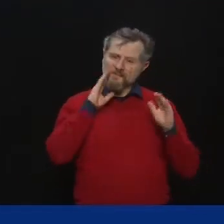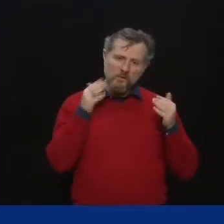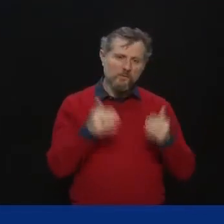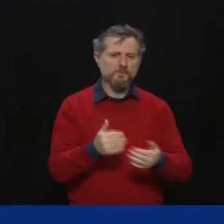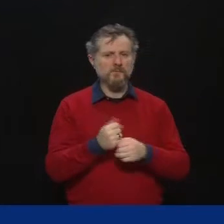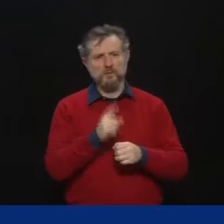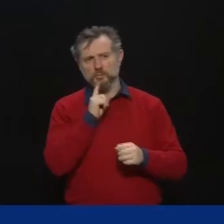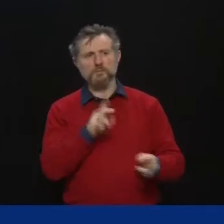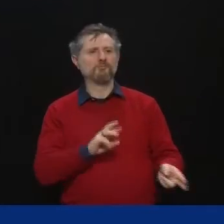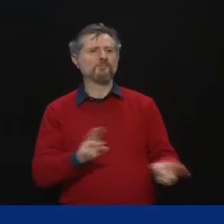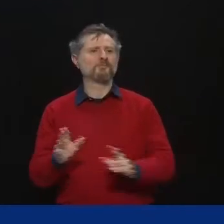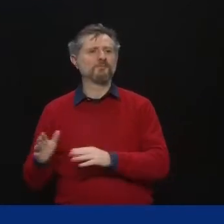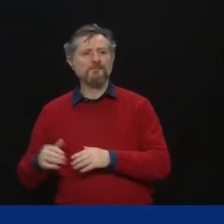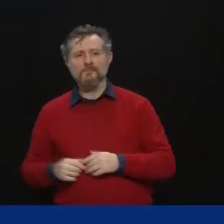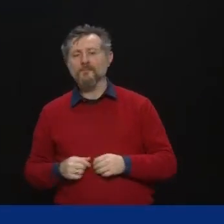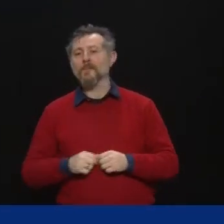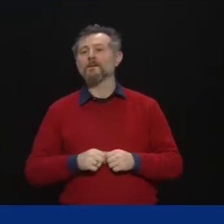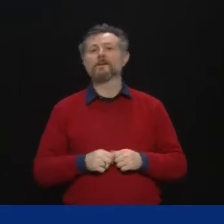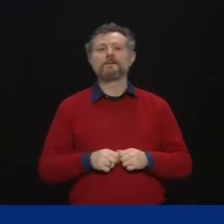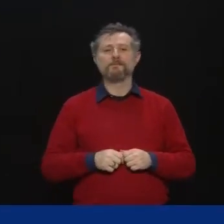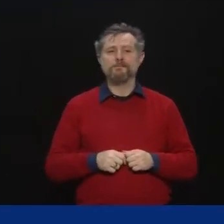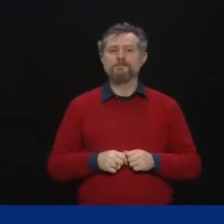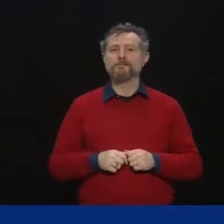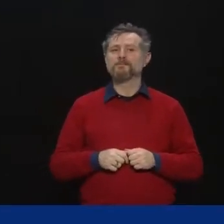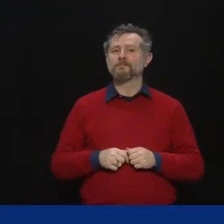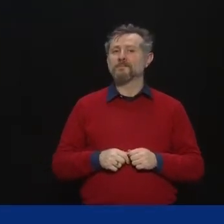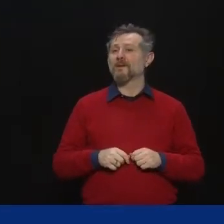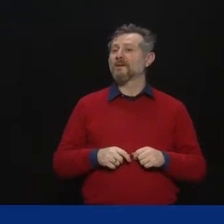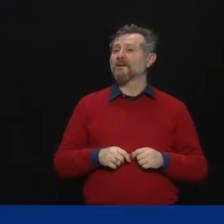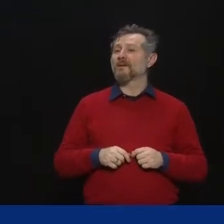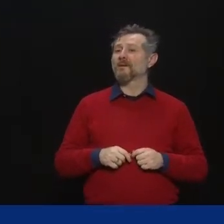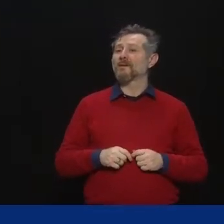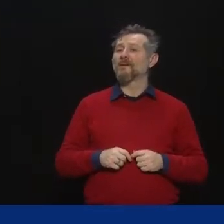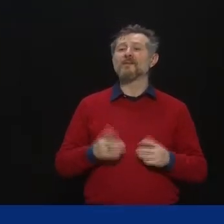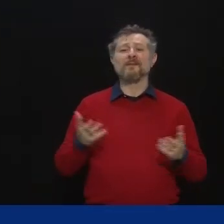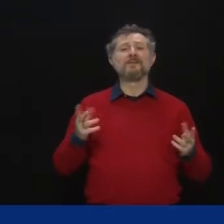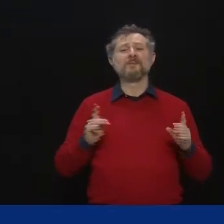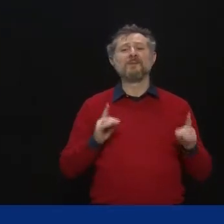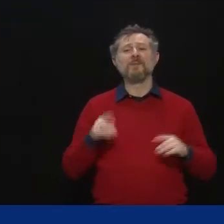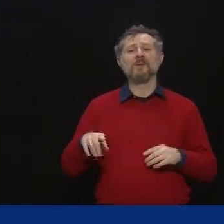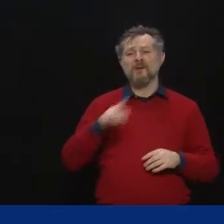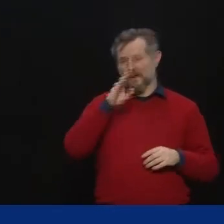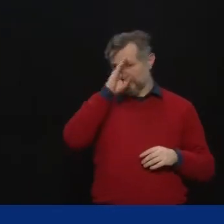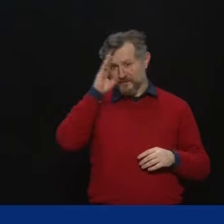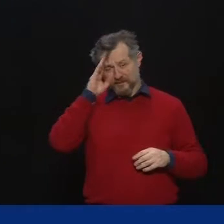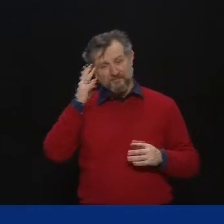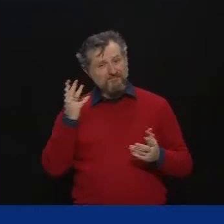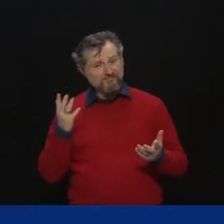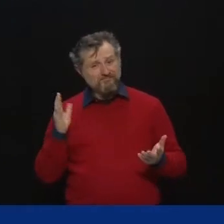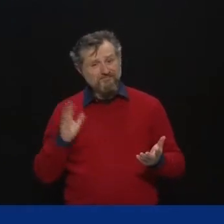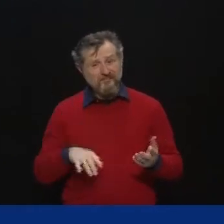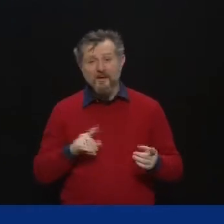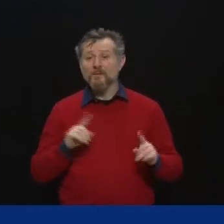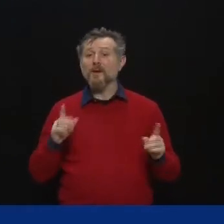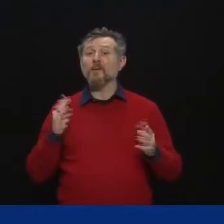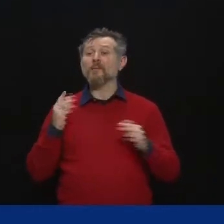VARIANT IS NOT RESULTING IN SUCH SEVERE CASES, WAS MAY NOT HIT THAT PEAK AGAIN, BUT WE'RE